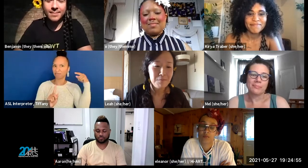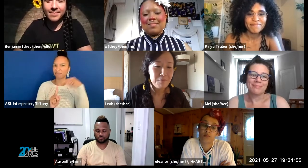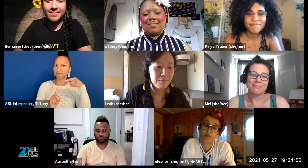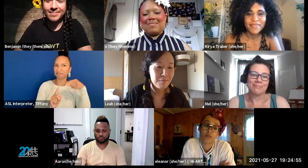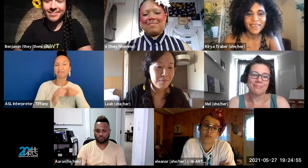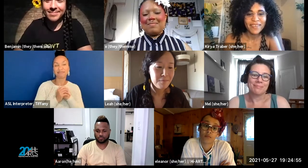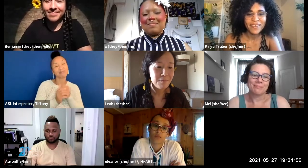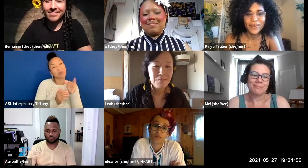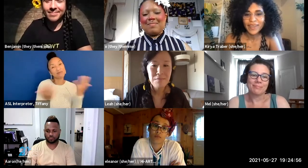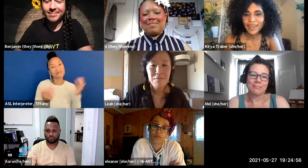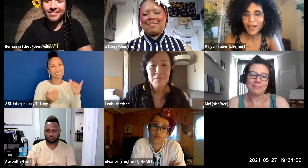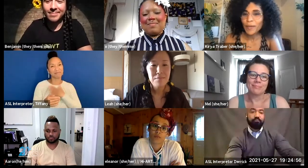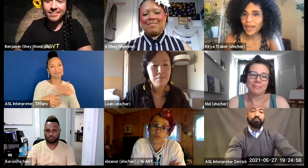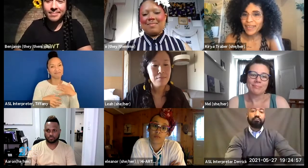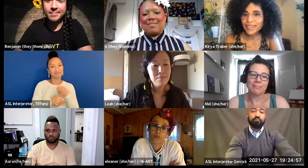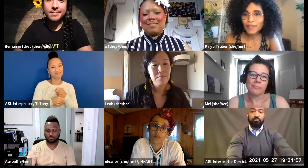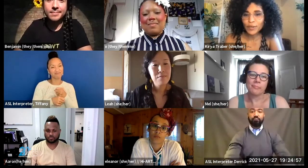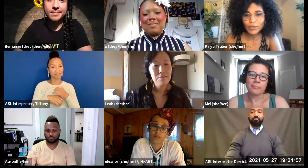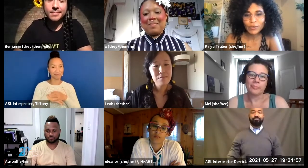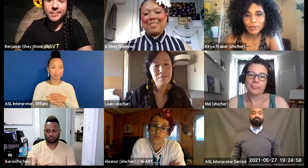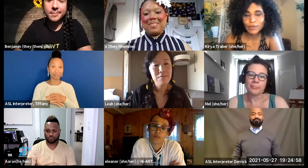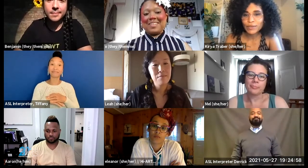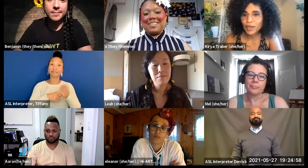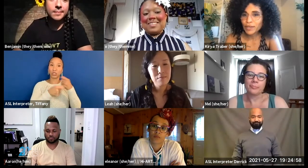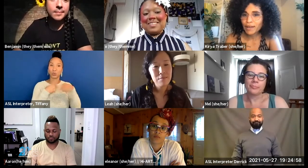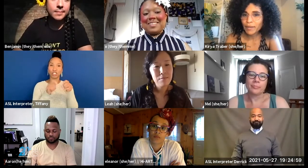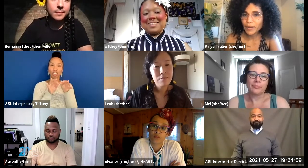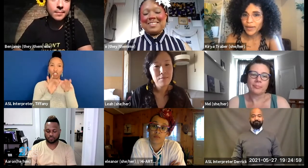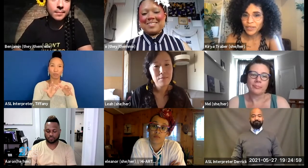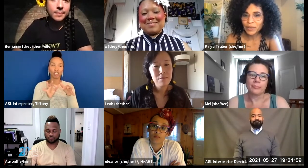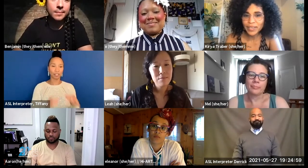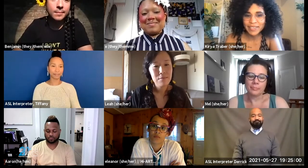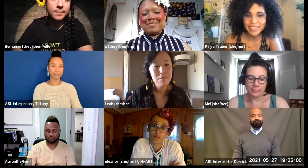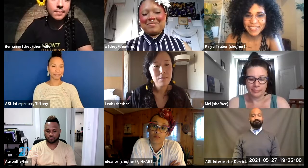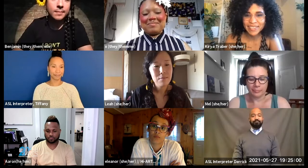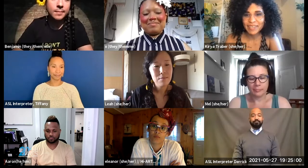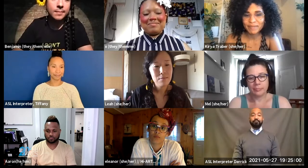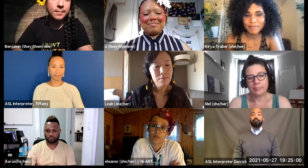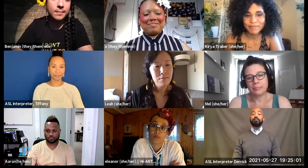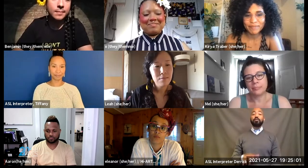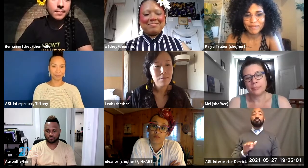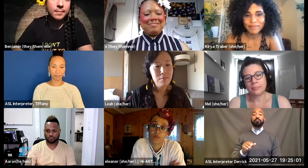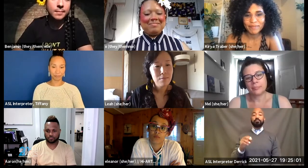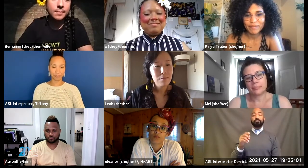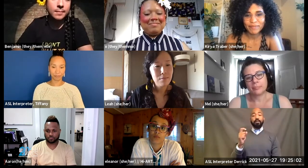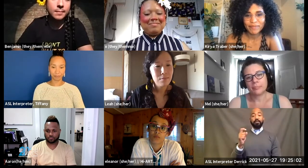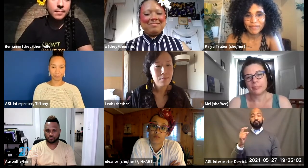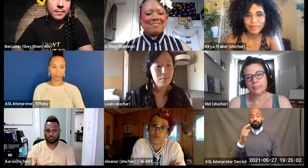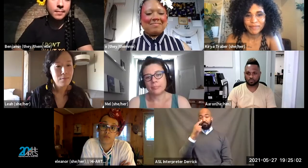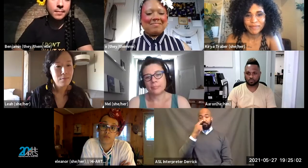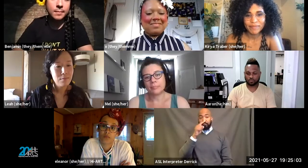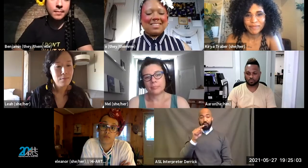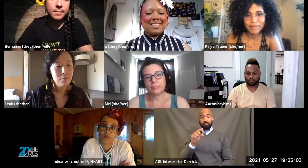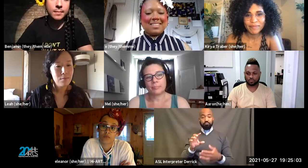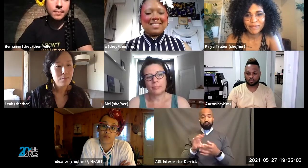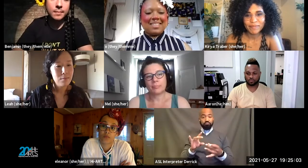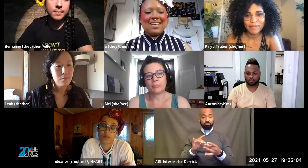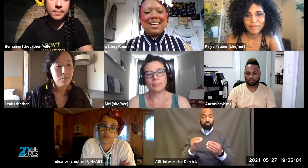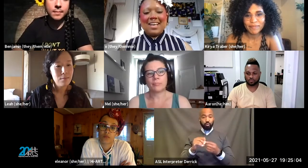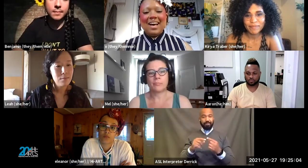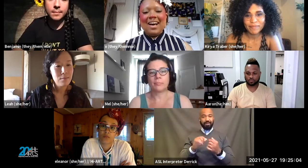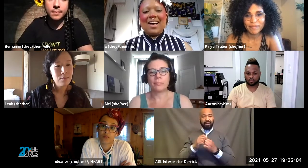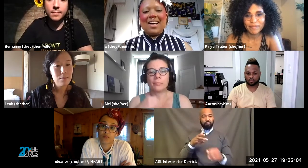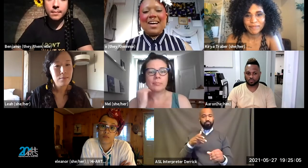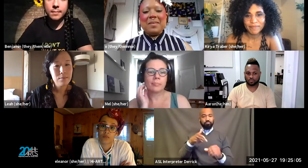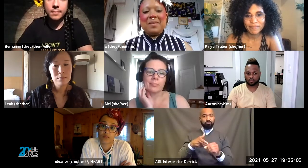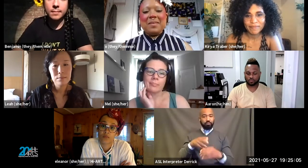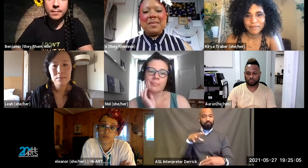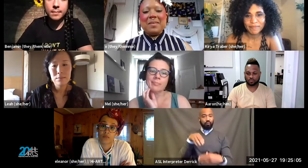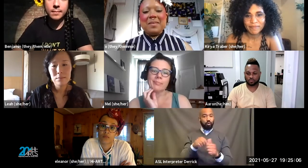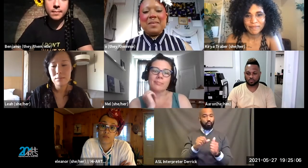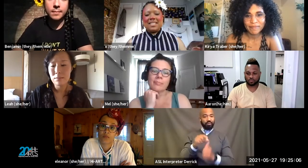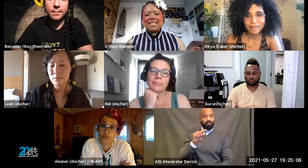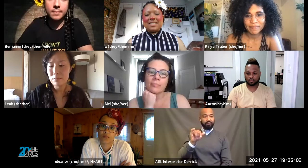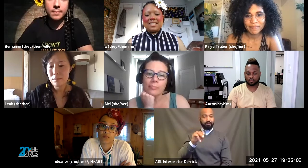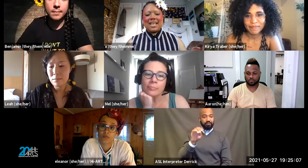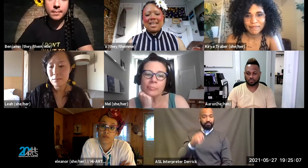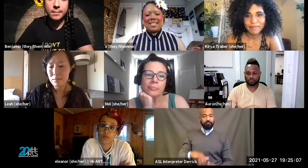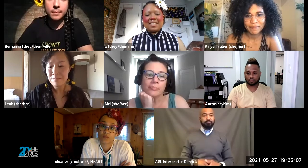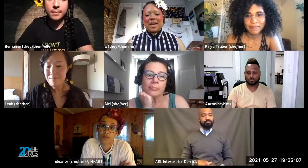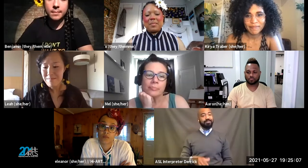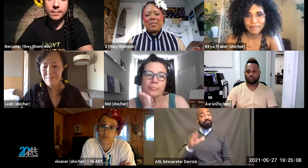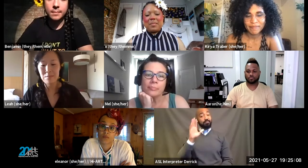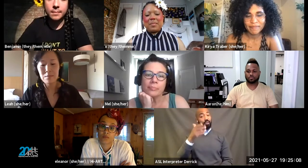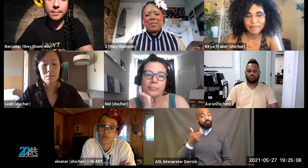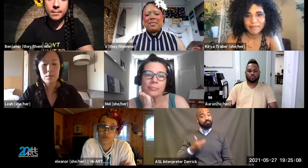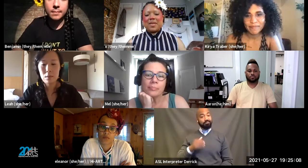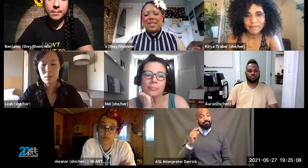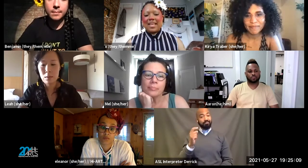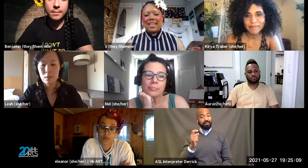x (they/themme): hi my name is X my rounds, are they them, I am a black and Chinese light brown skin age, gender, person.